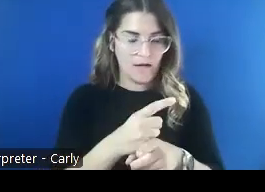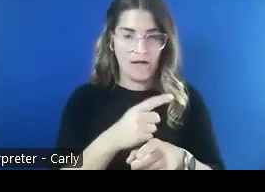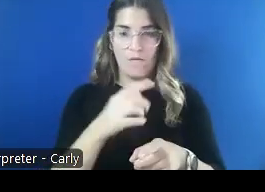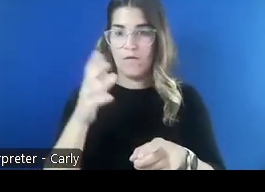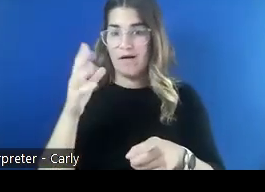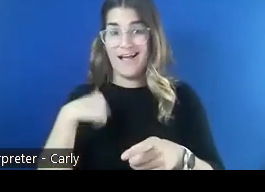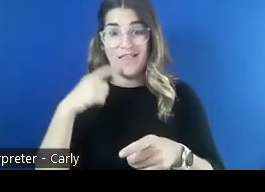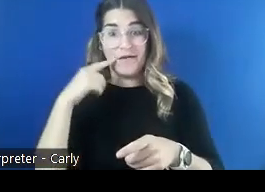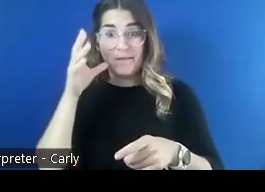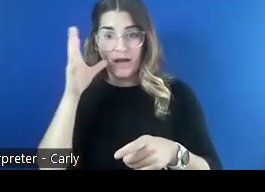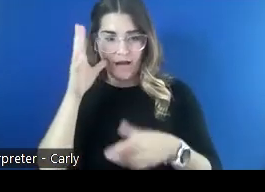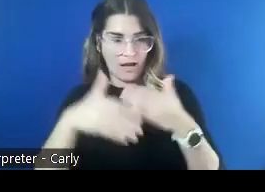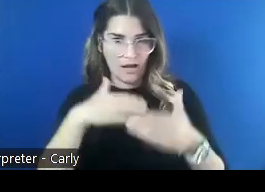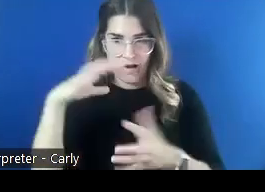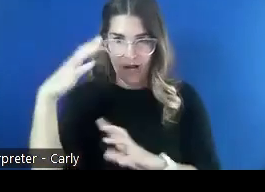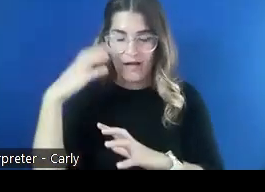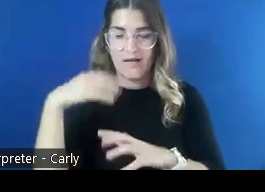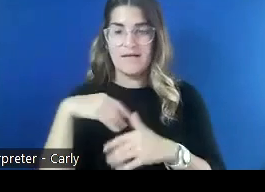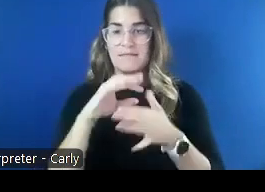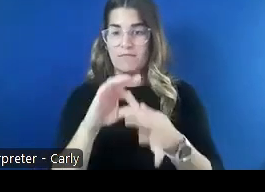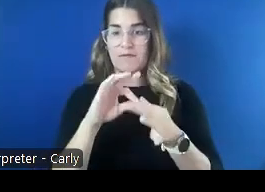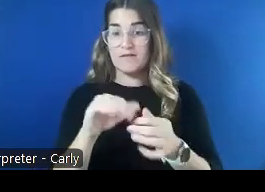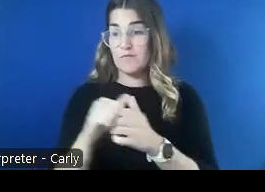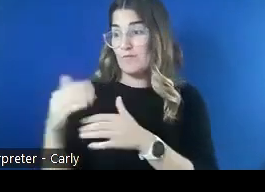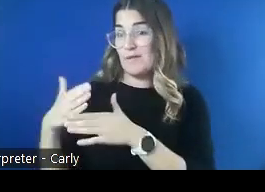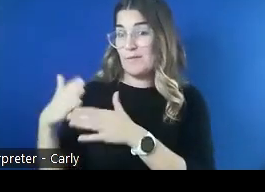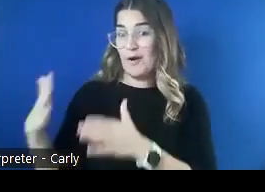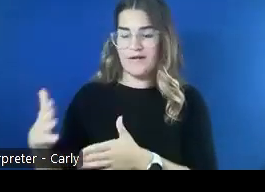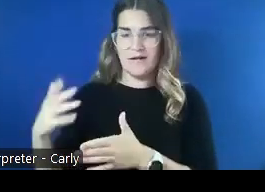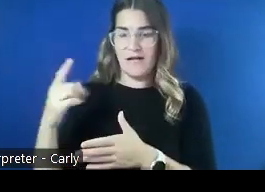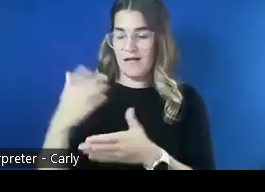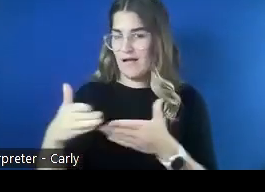they thought maybe their relationship with their partner is not going the way that they thought and